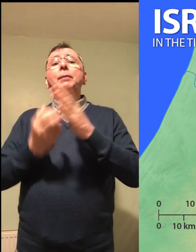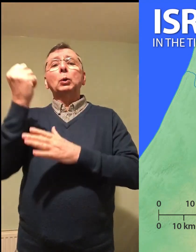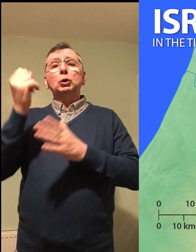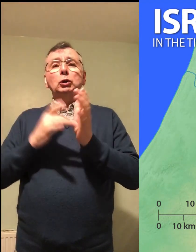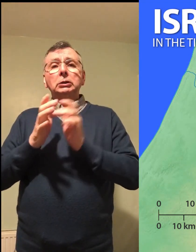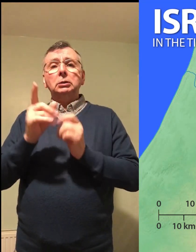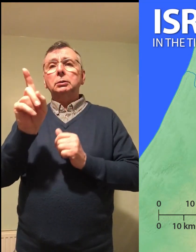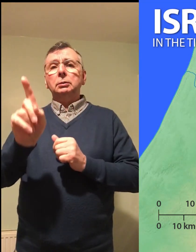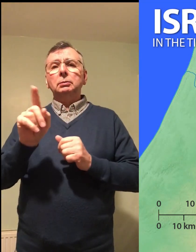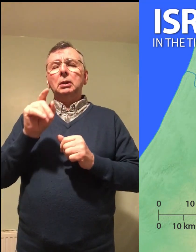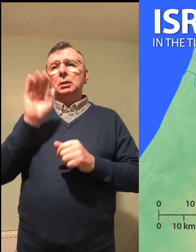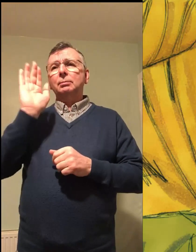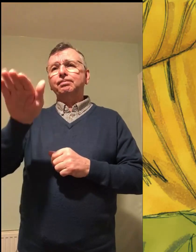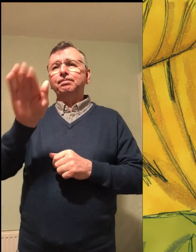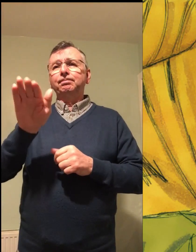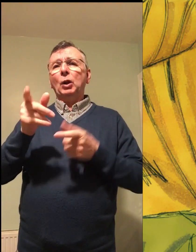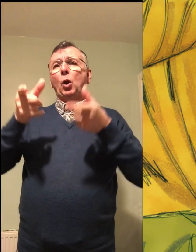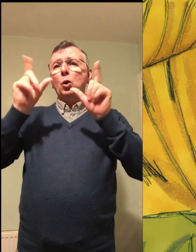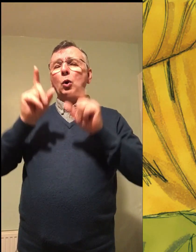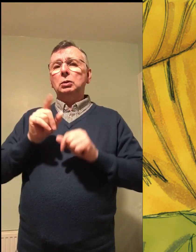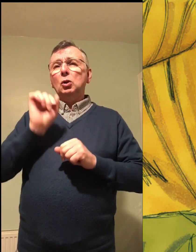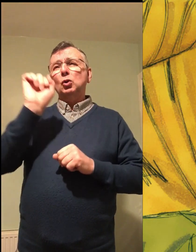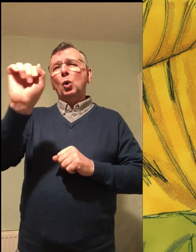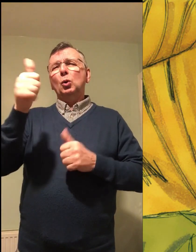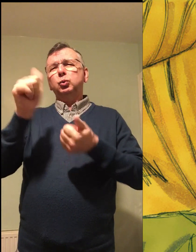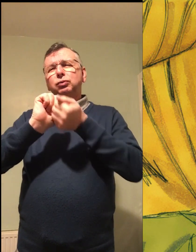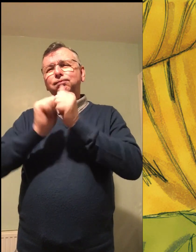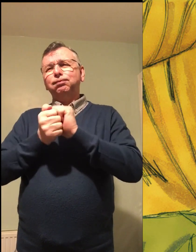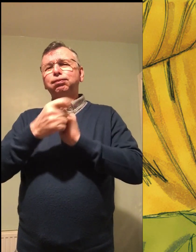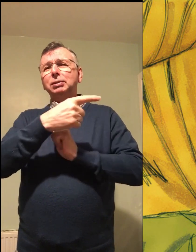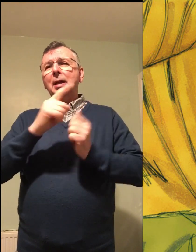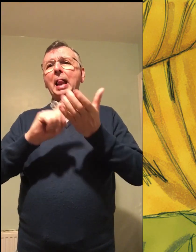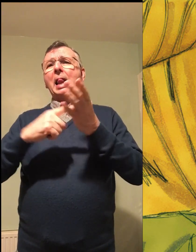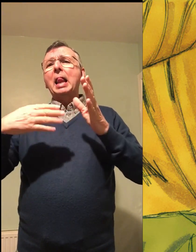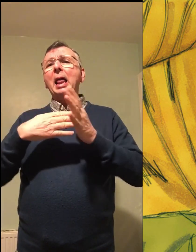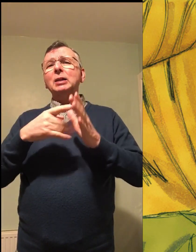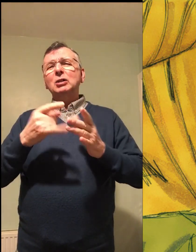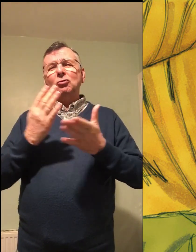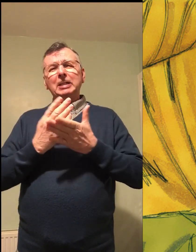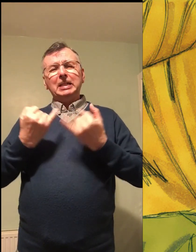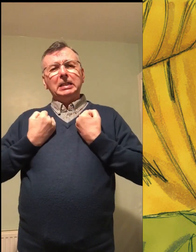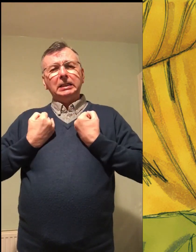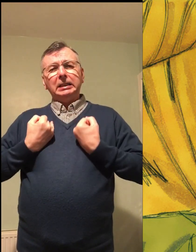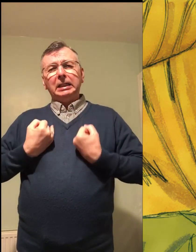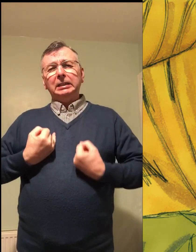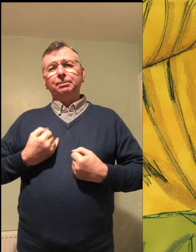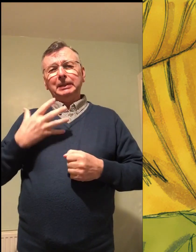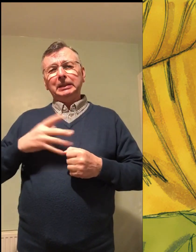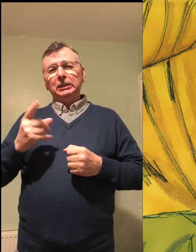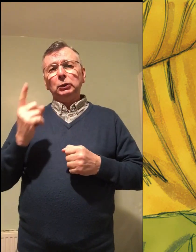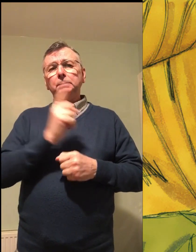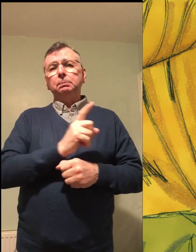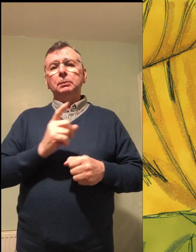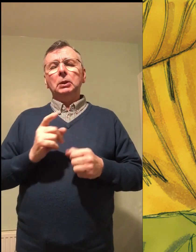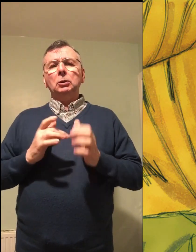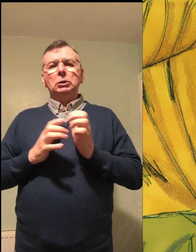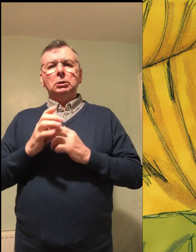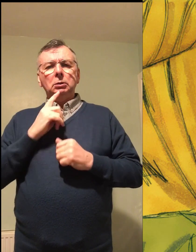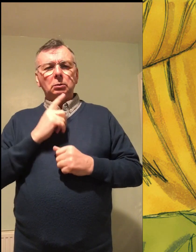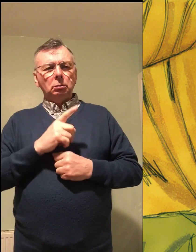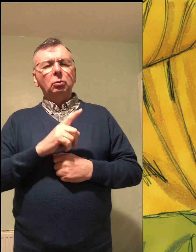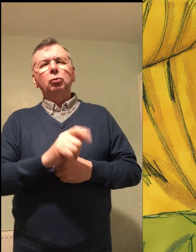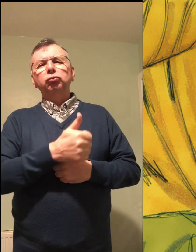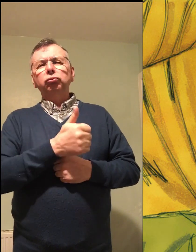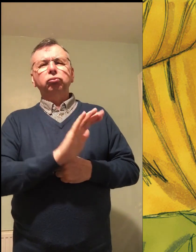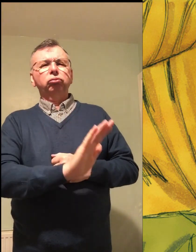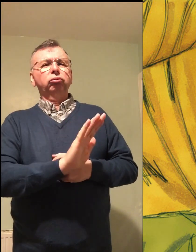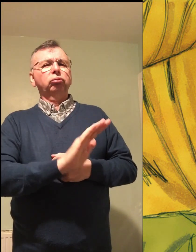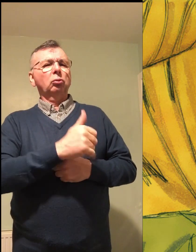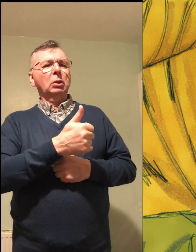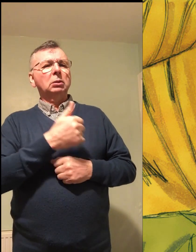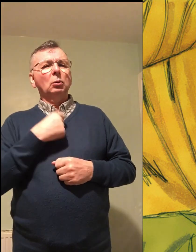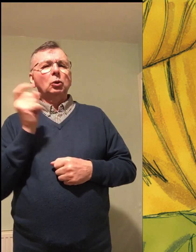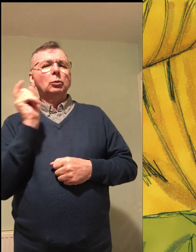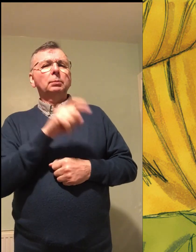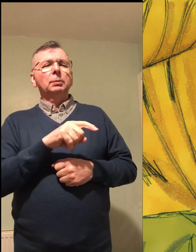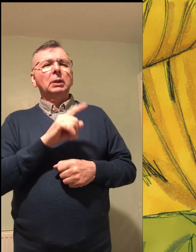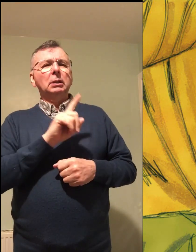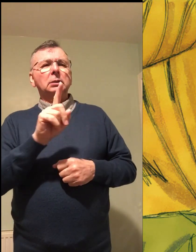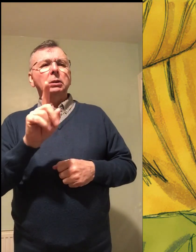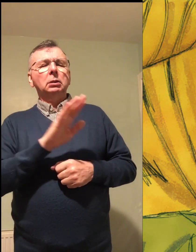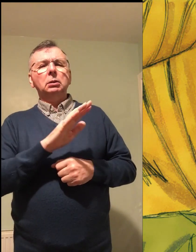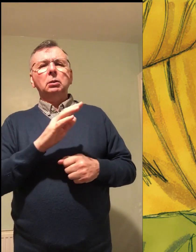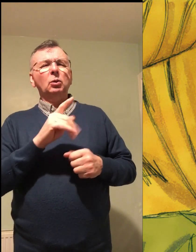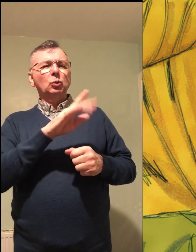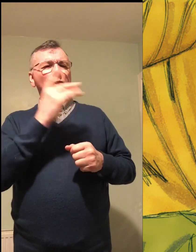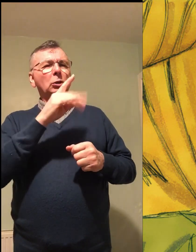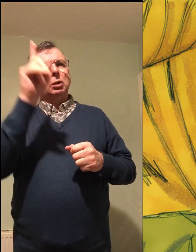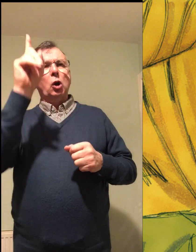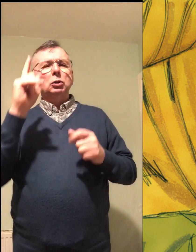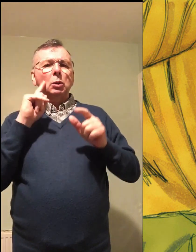when they found Jesus they said to him “Lord, the one you love is ill.”